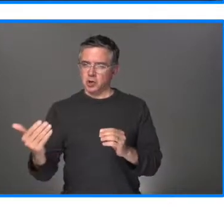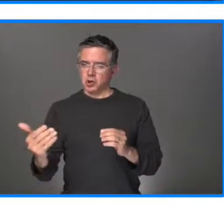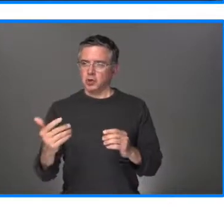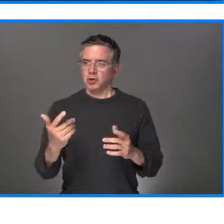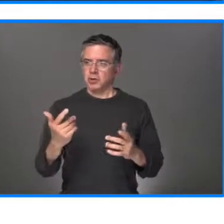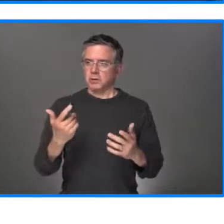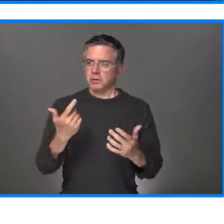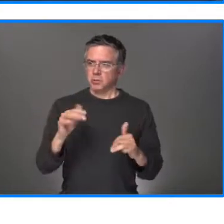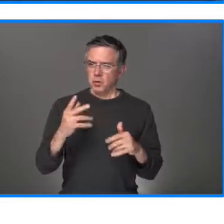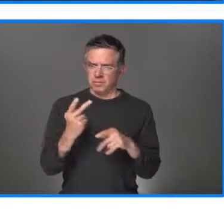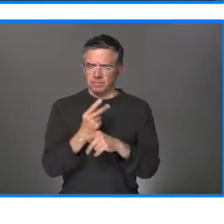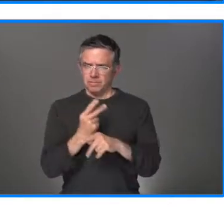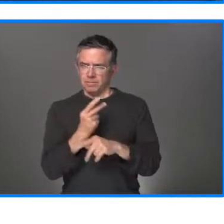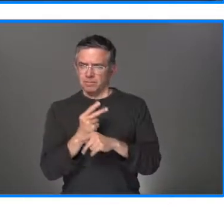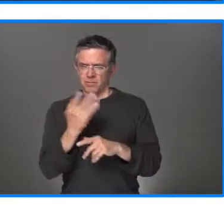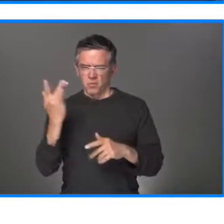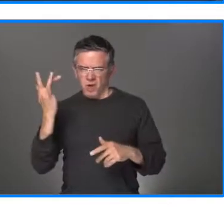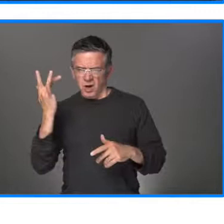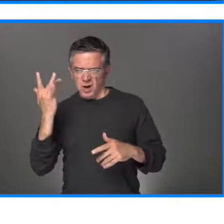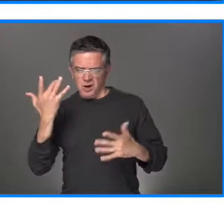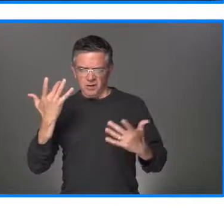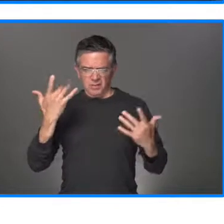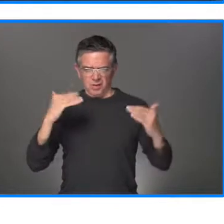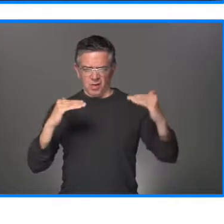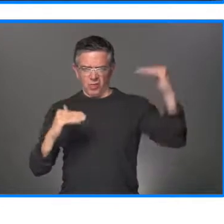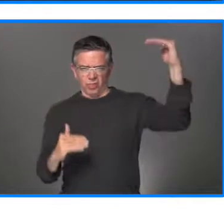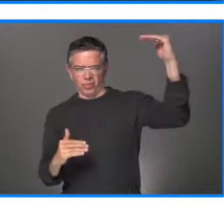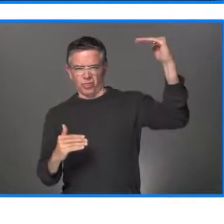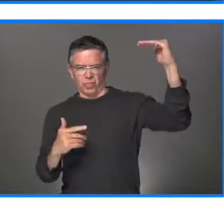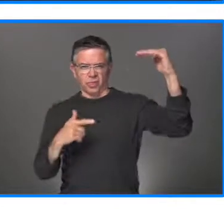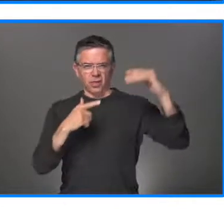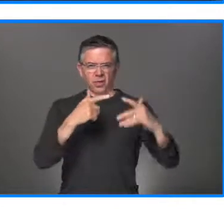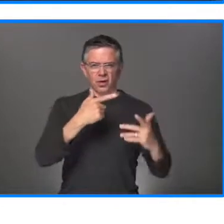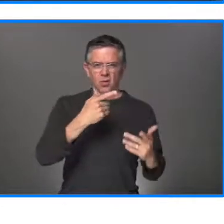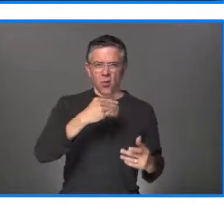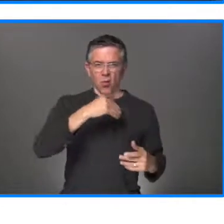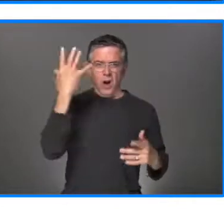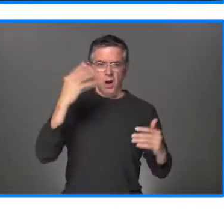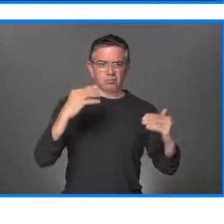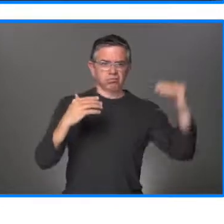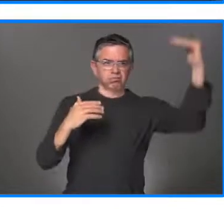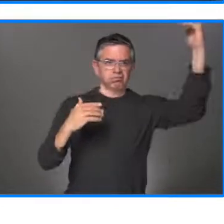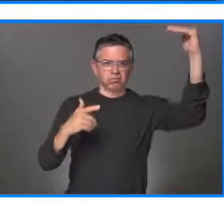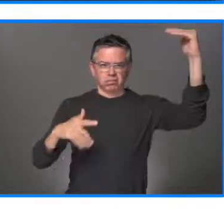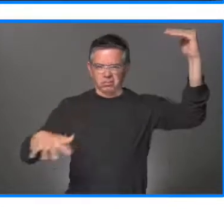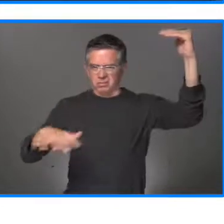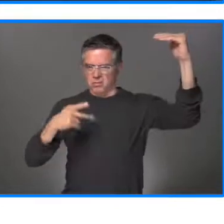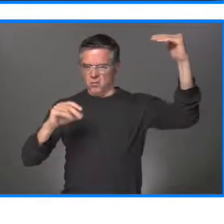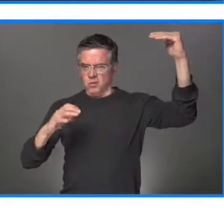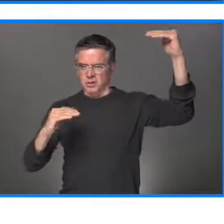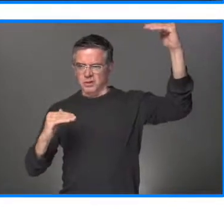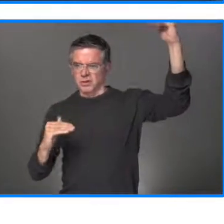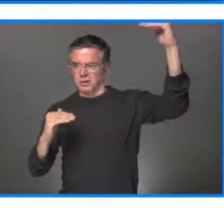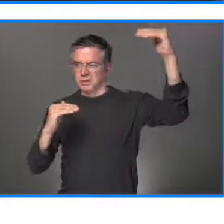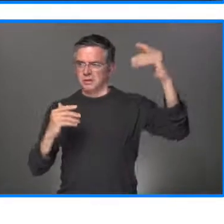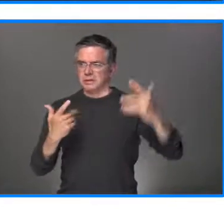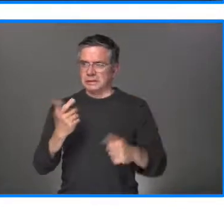and the work being done to give everyone a fair chance at getting vaccinated. But as you can see on this slide,